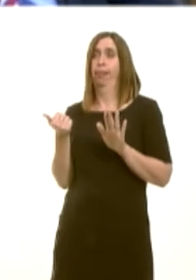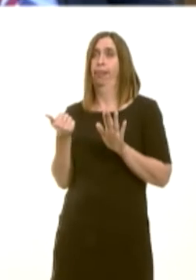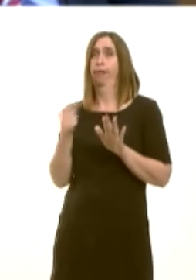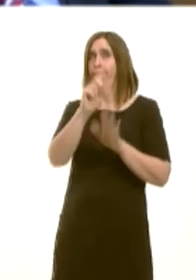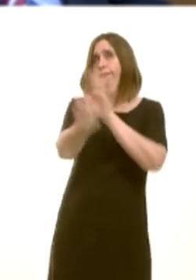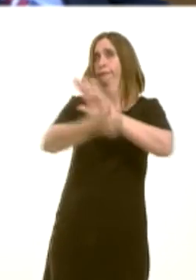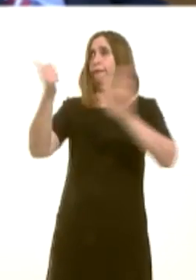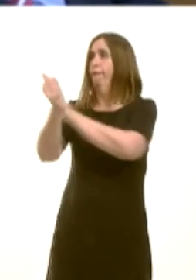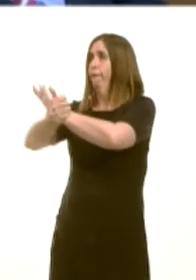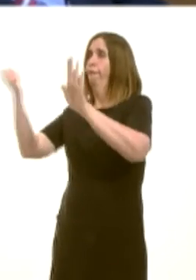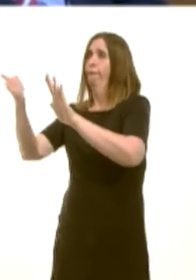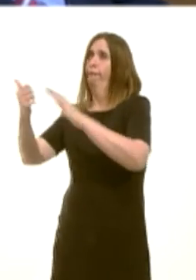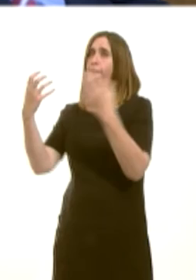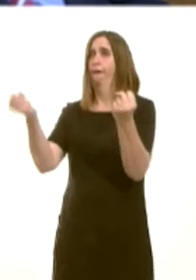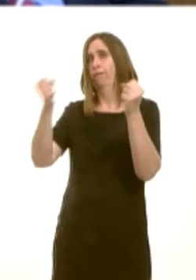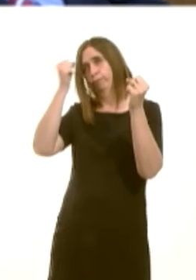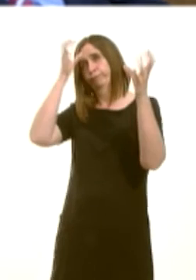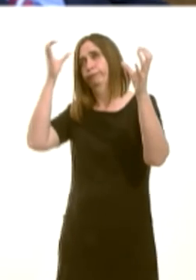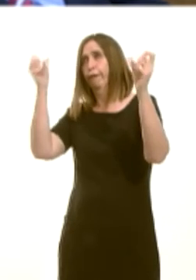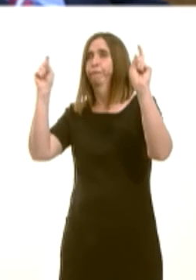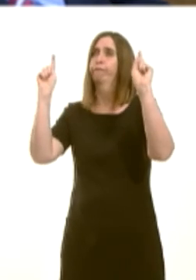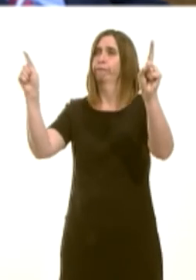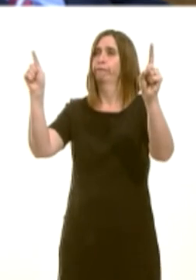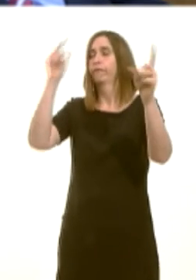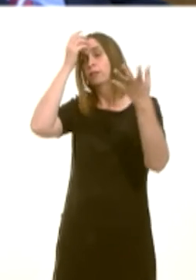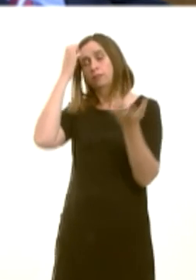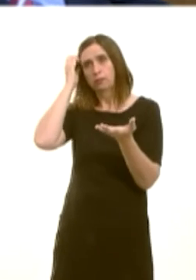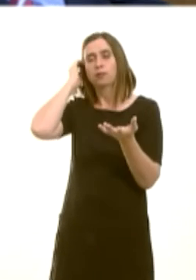itís an opportunity for the north Wales economic ambition board, of course, to examine the